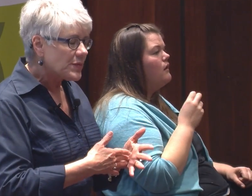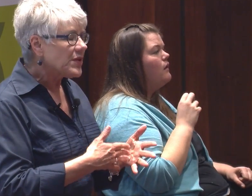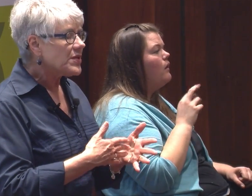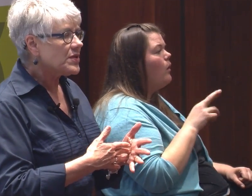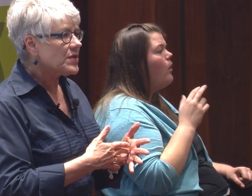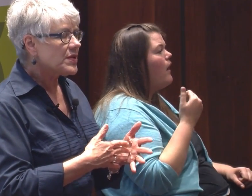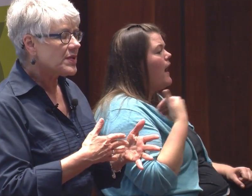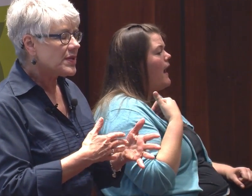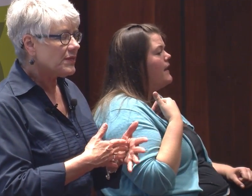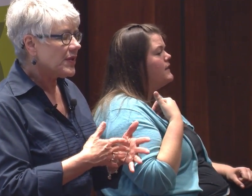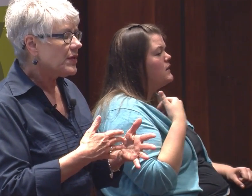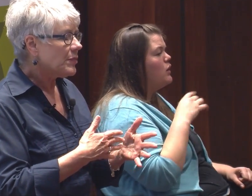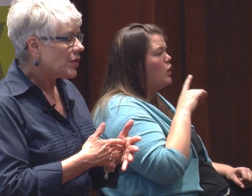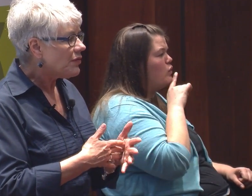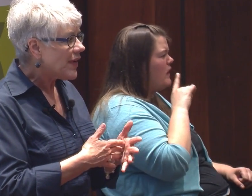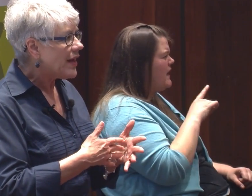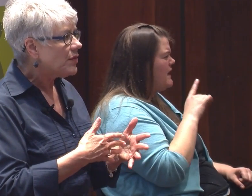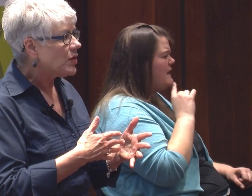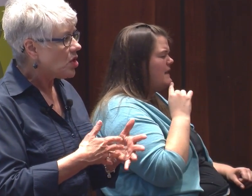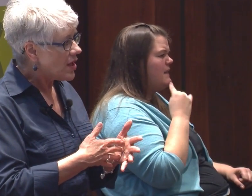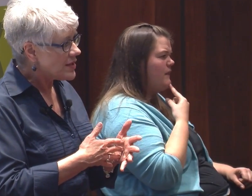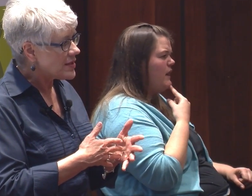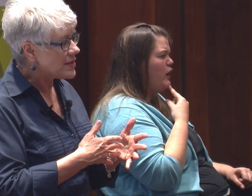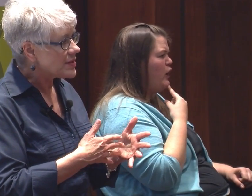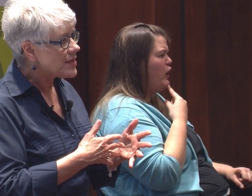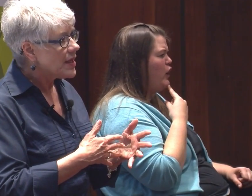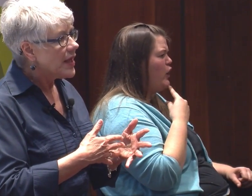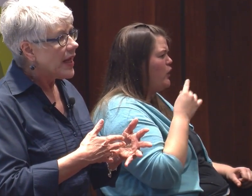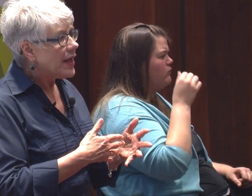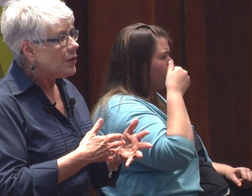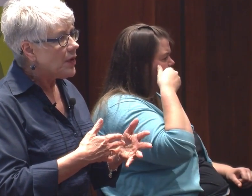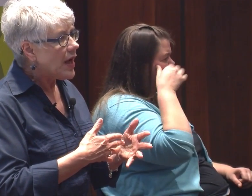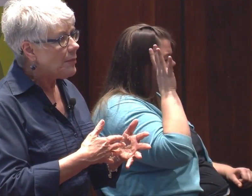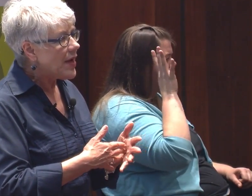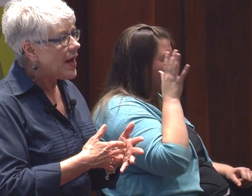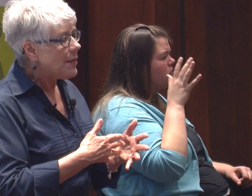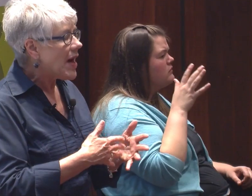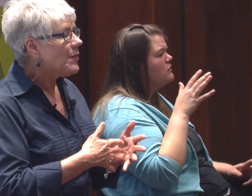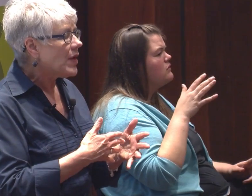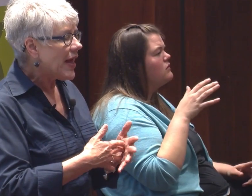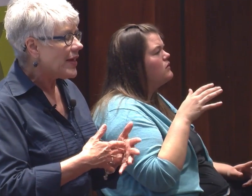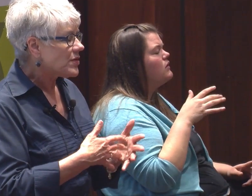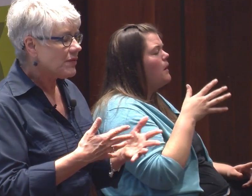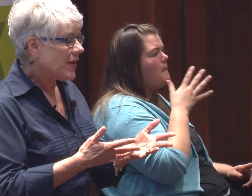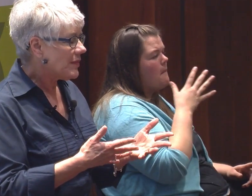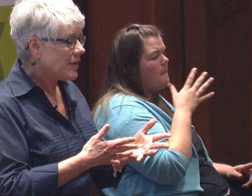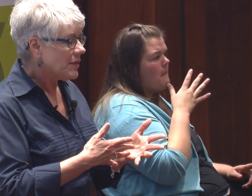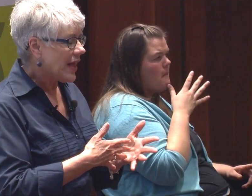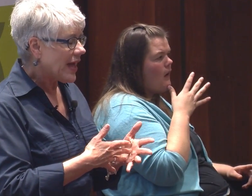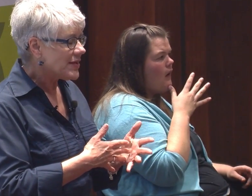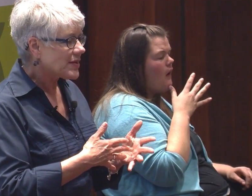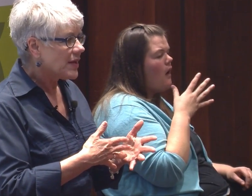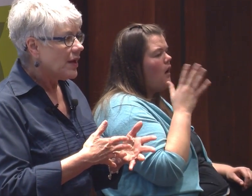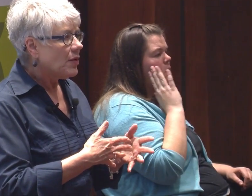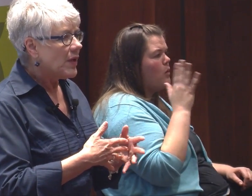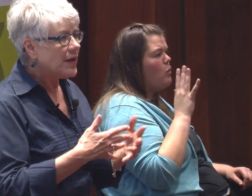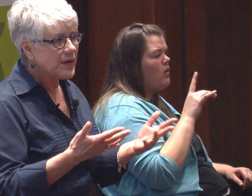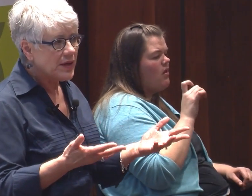real severe and profound losses, a mom will ask or family will ask, "Well you